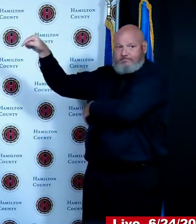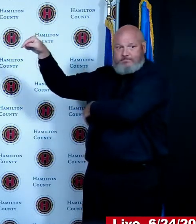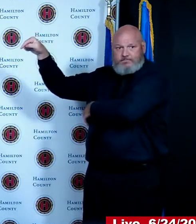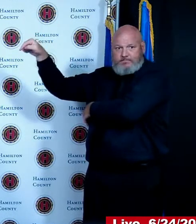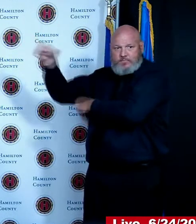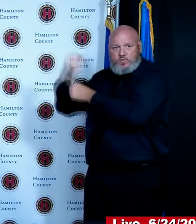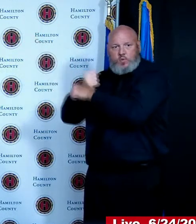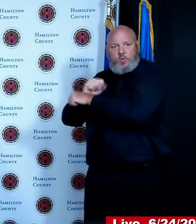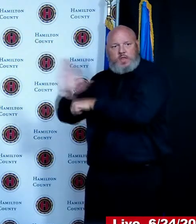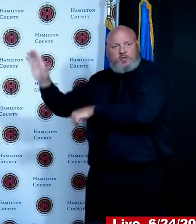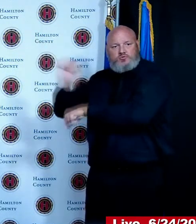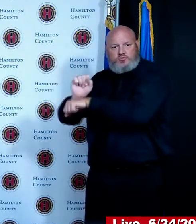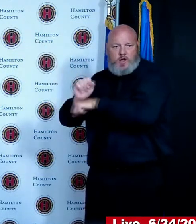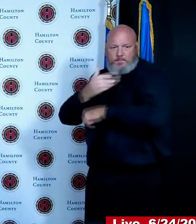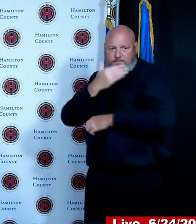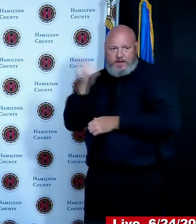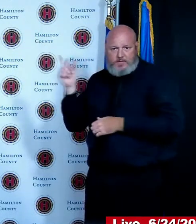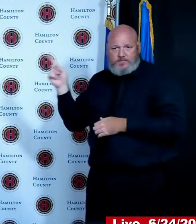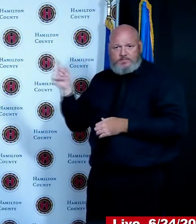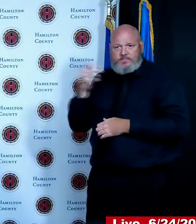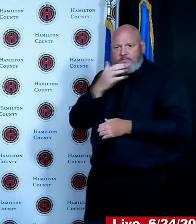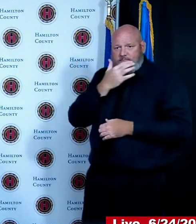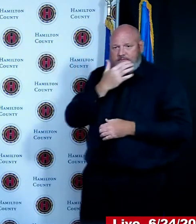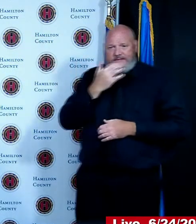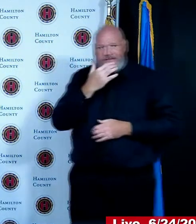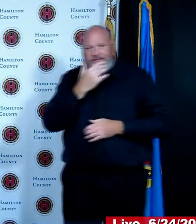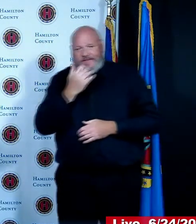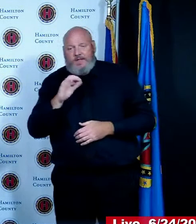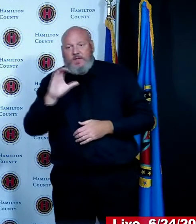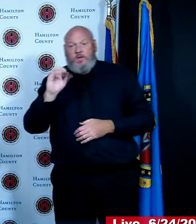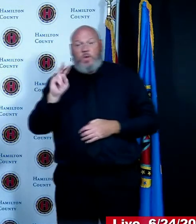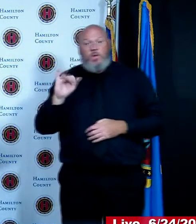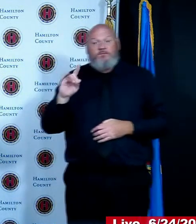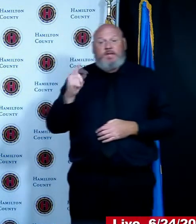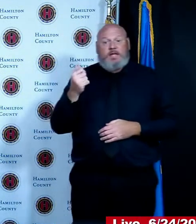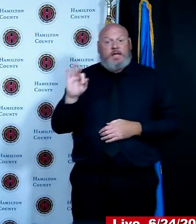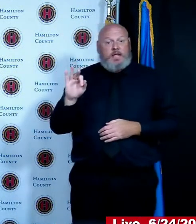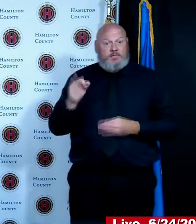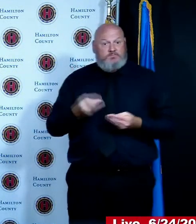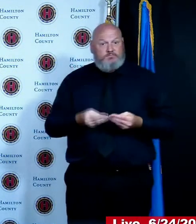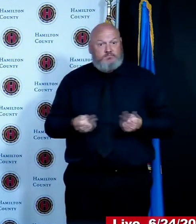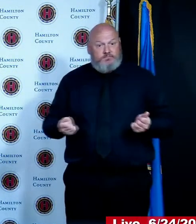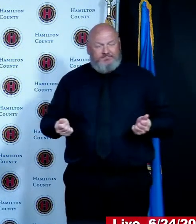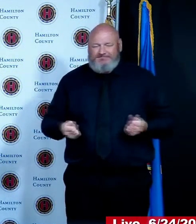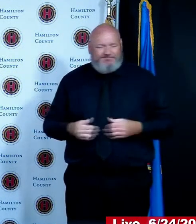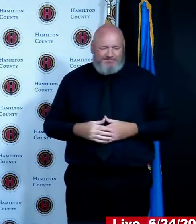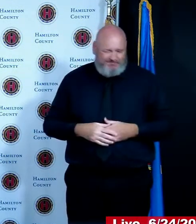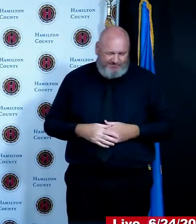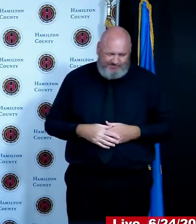region in the past 12 days we have seen a net increase of approximately four to